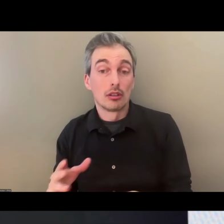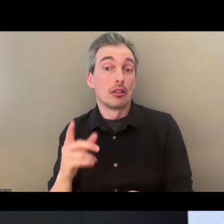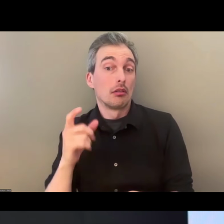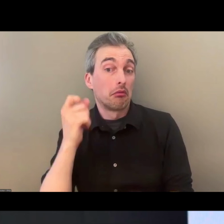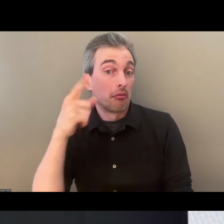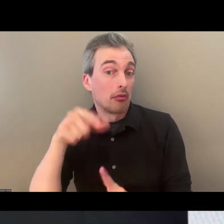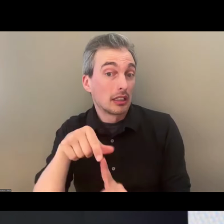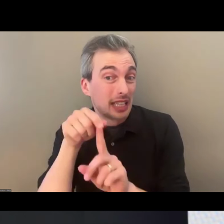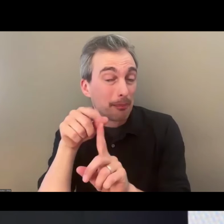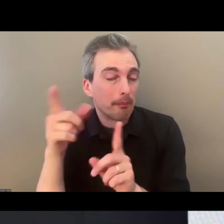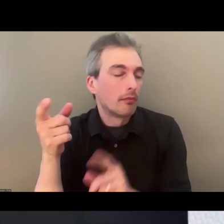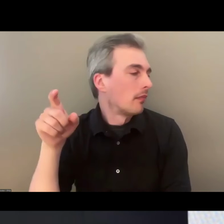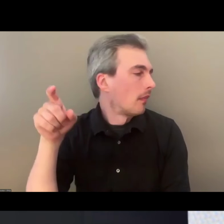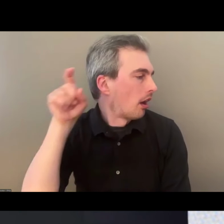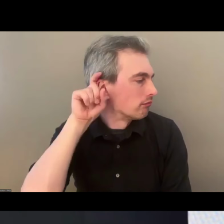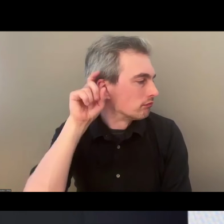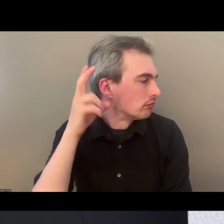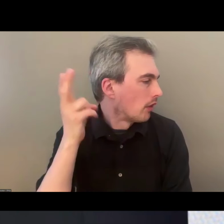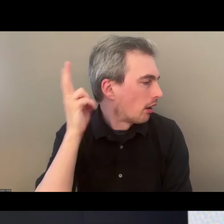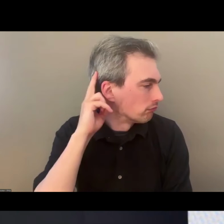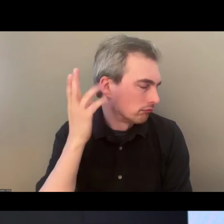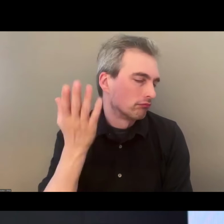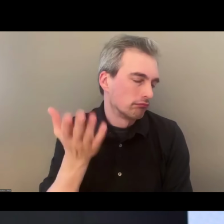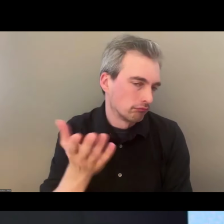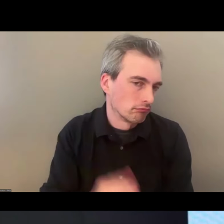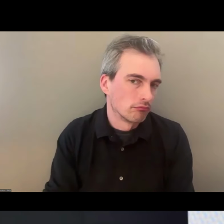Which can introduce its own set of frustrations.